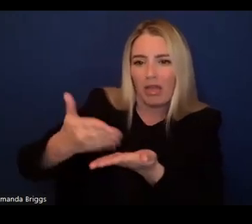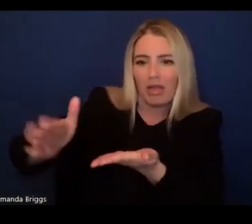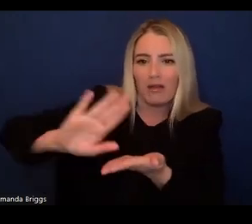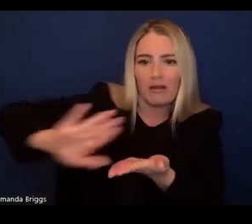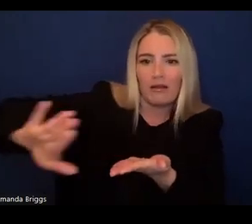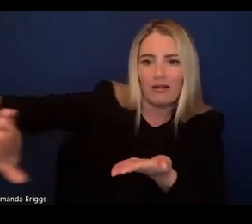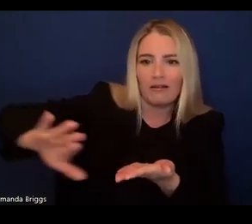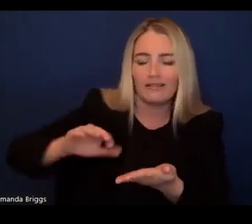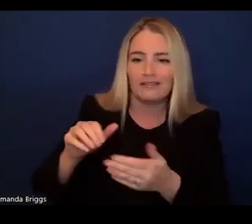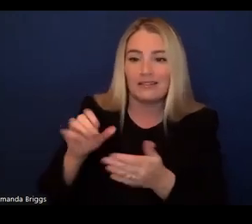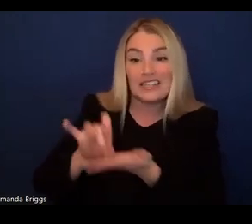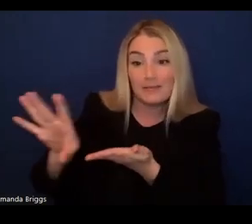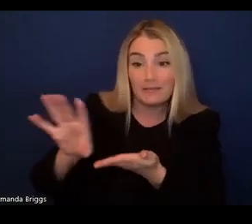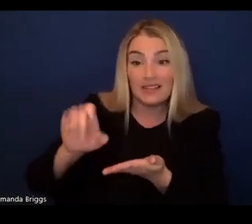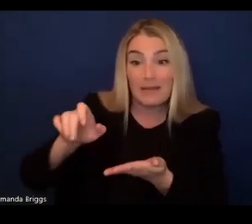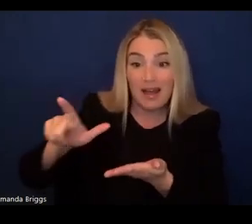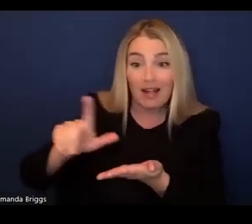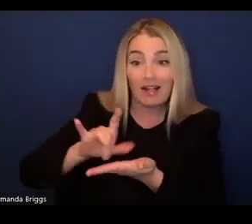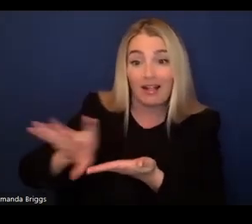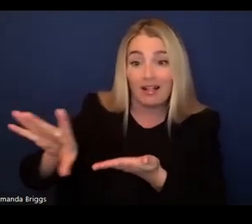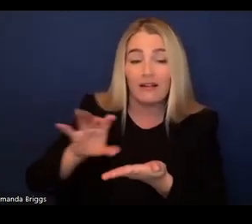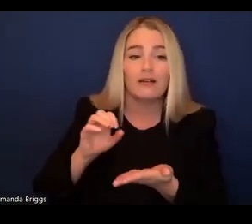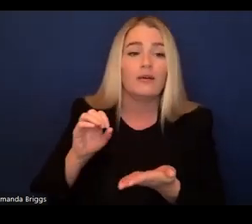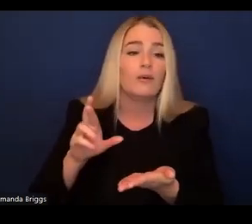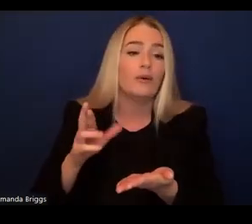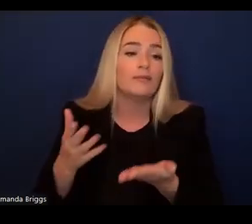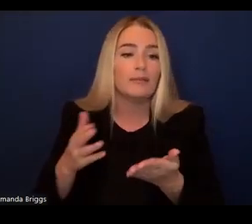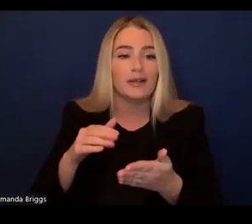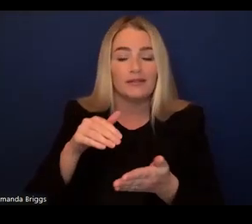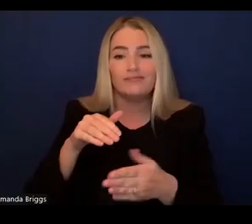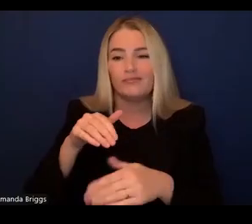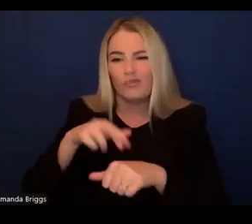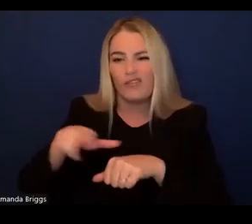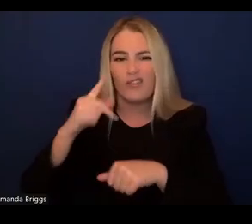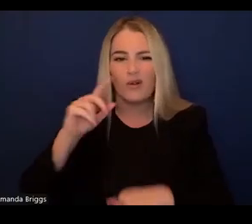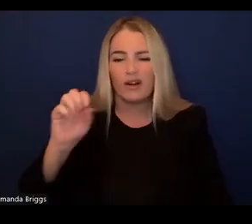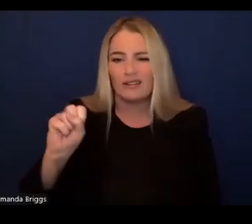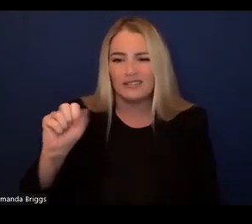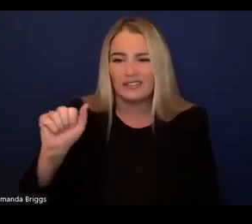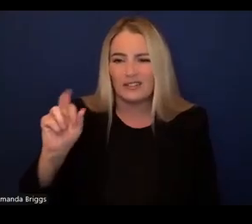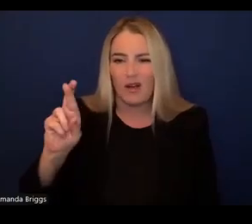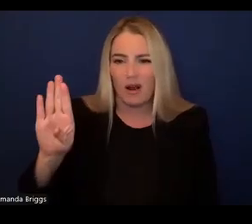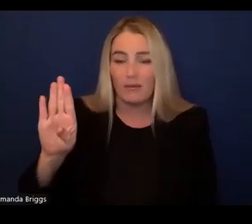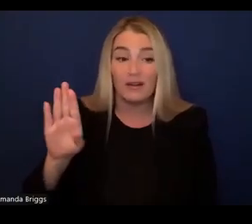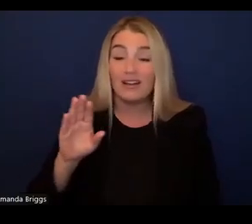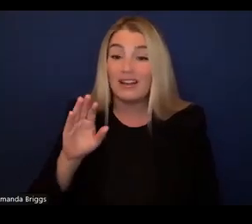By expelling them by referring them to the staff. And it's illegal.